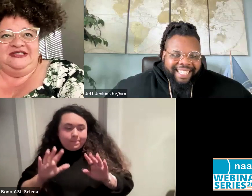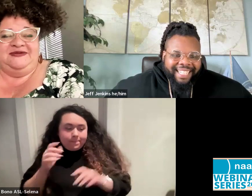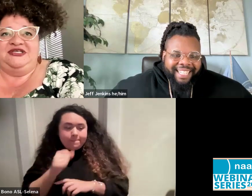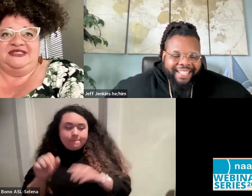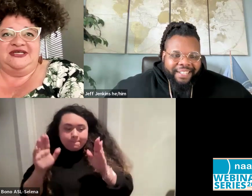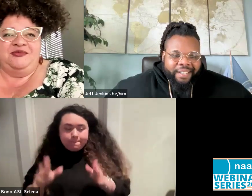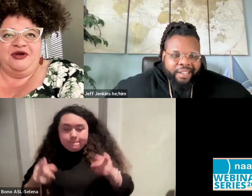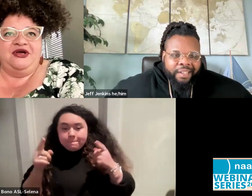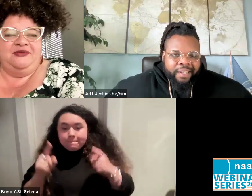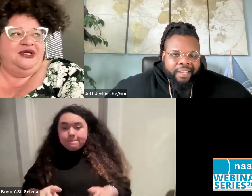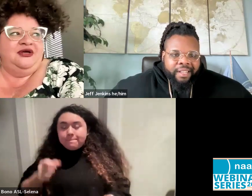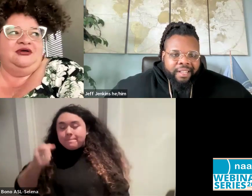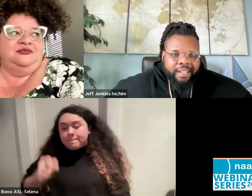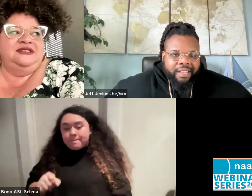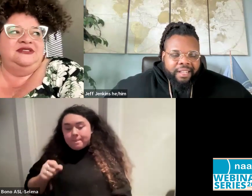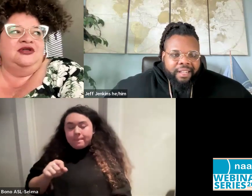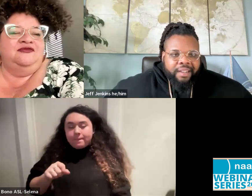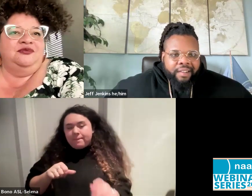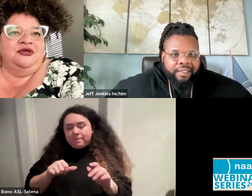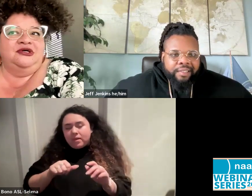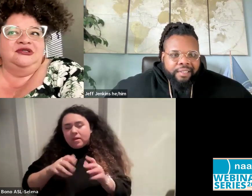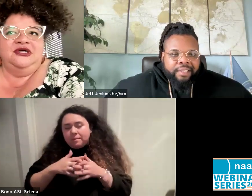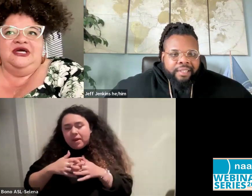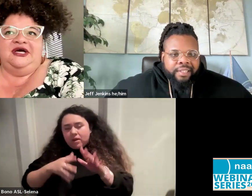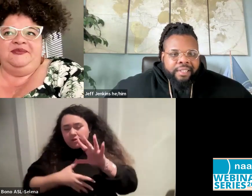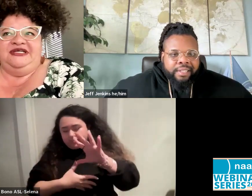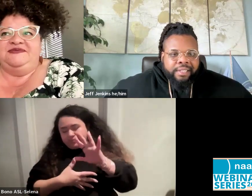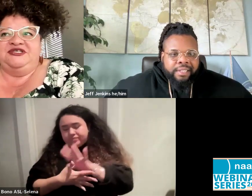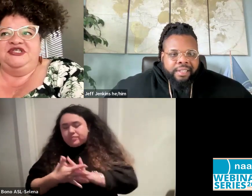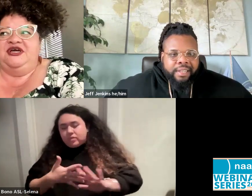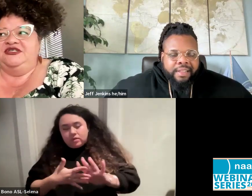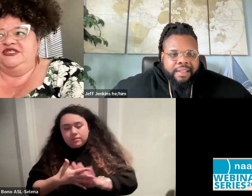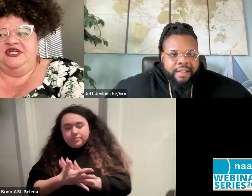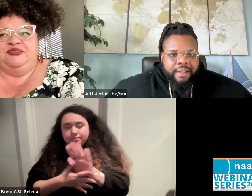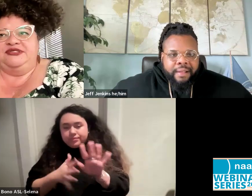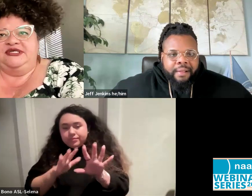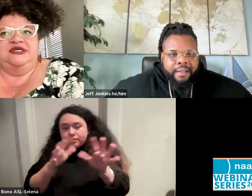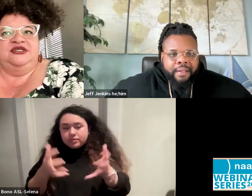especially in South America, but in all places, all over the world, but especially Argentina and Brazil,